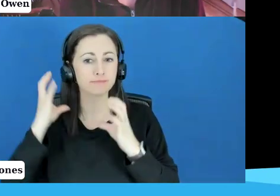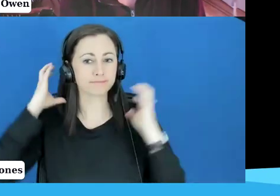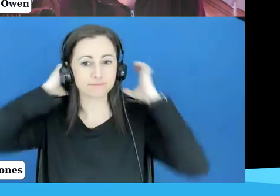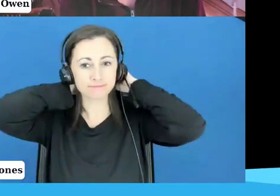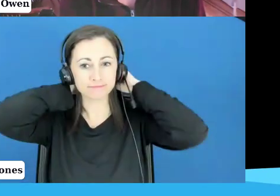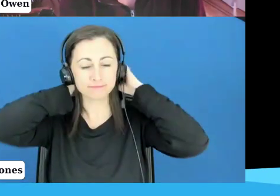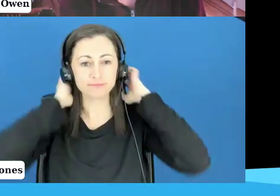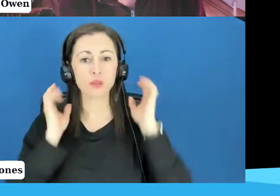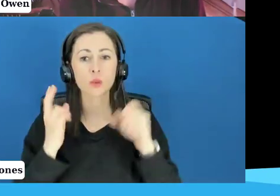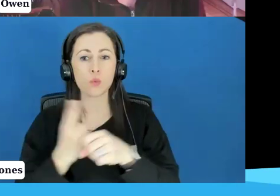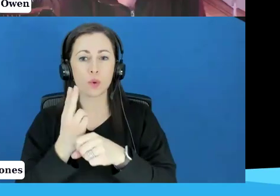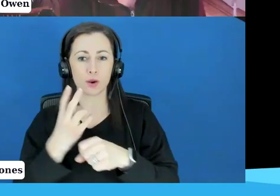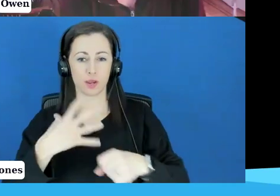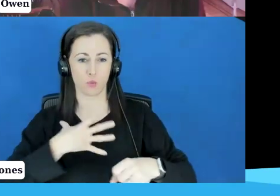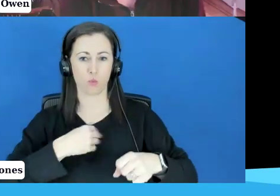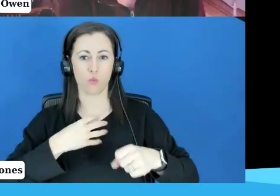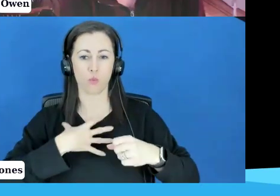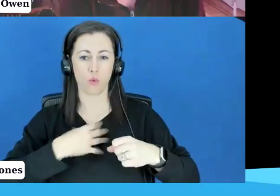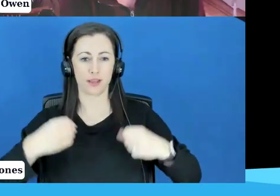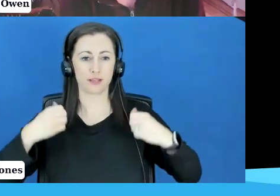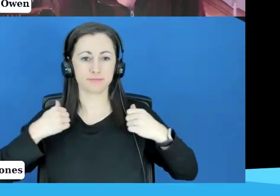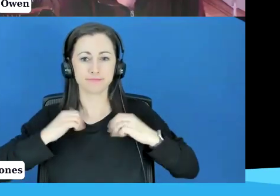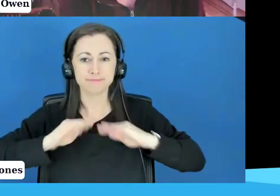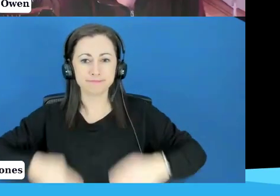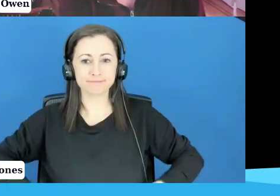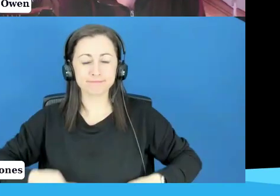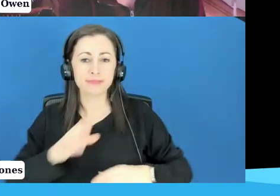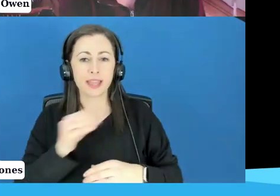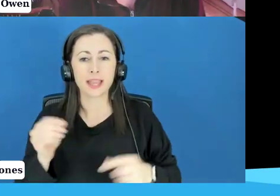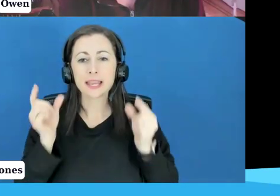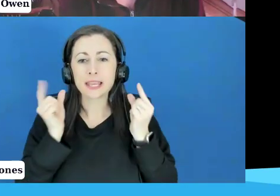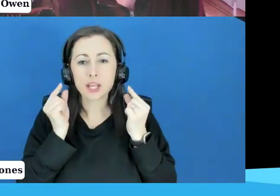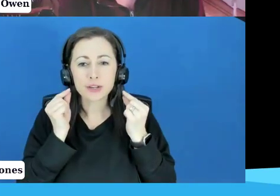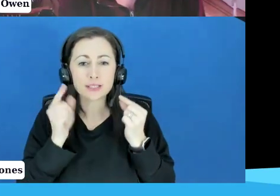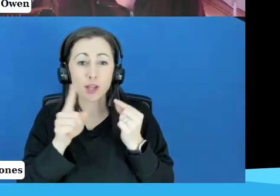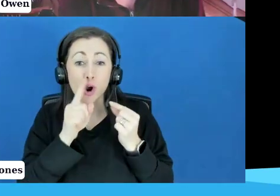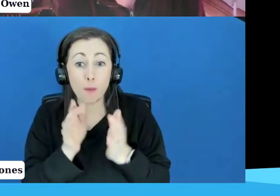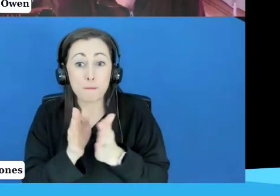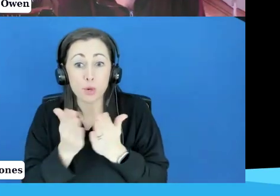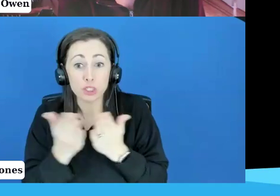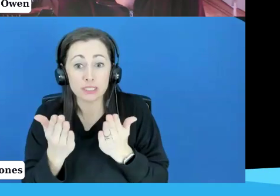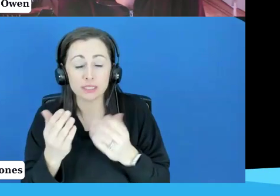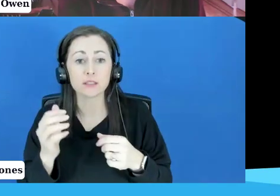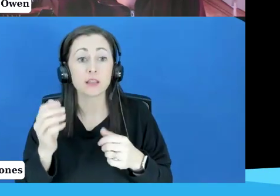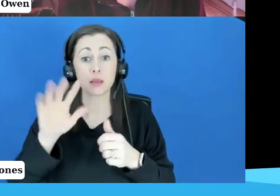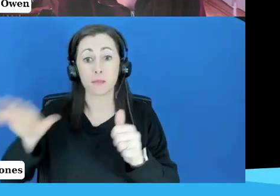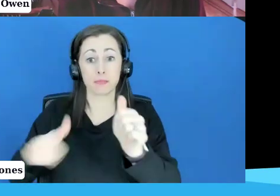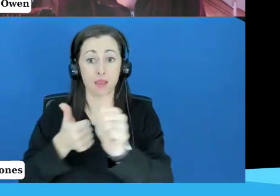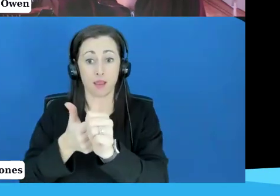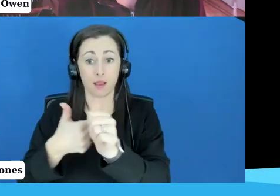I'm wearing a white sweater and little earrings that are books. Behind me is a gold and white tapestry.